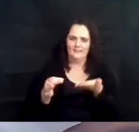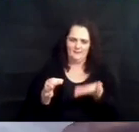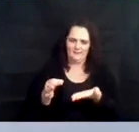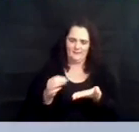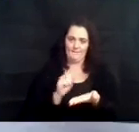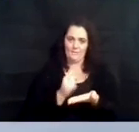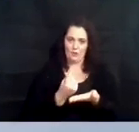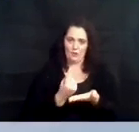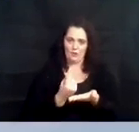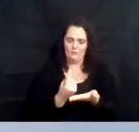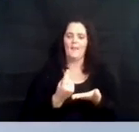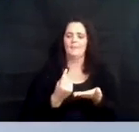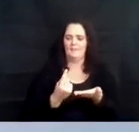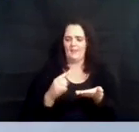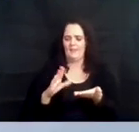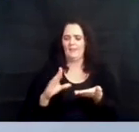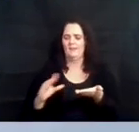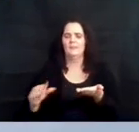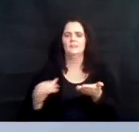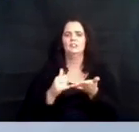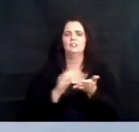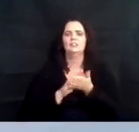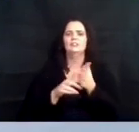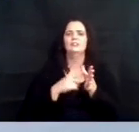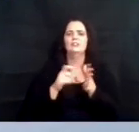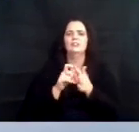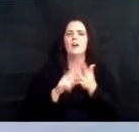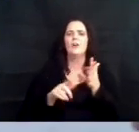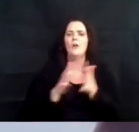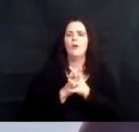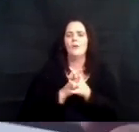Alright, so I'm gonna begin, gonna move the mic in closer here by